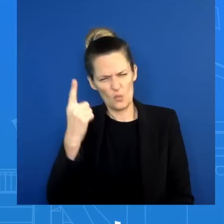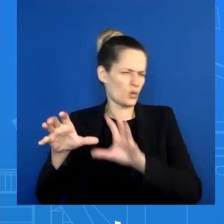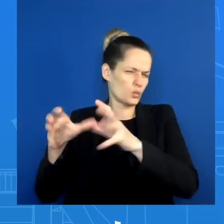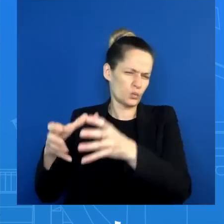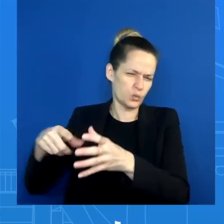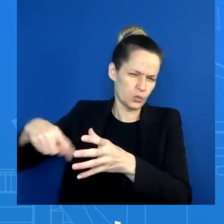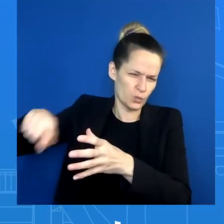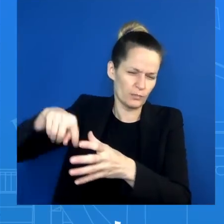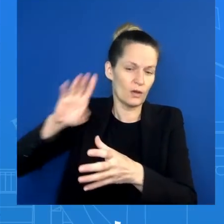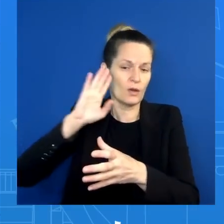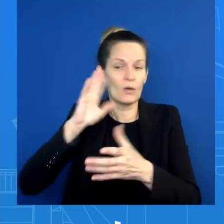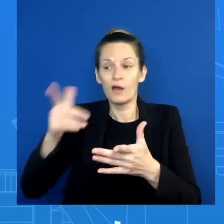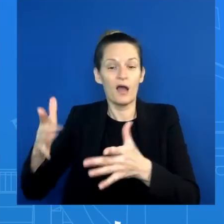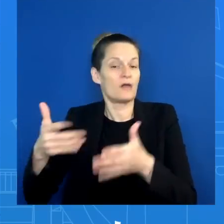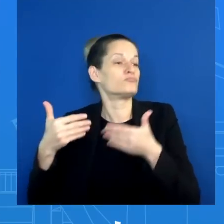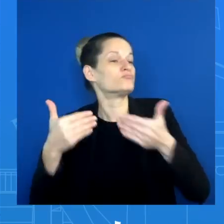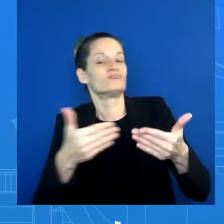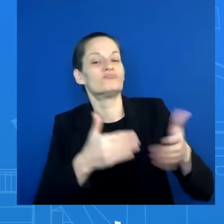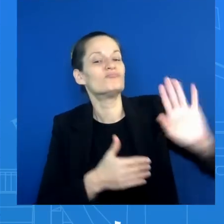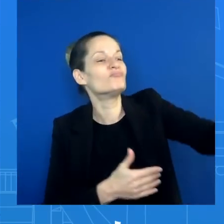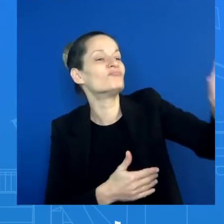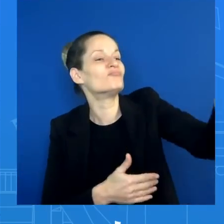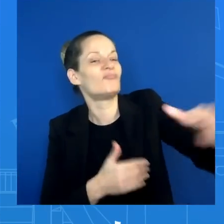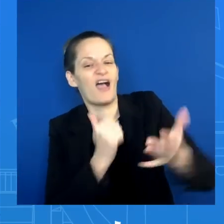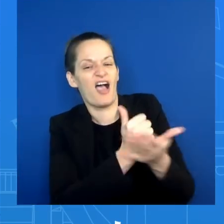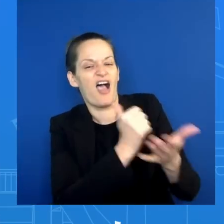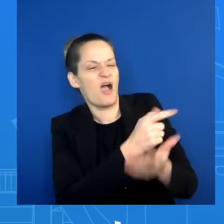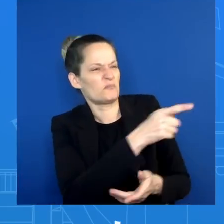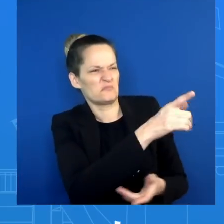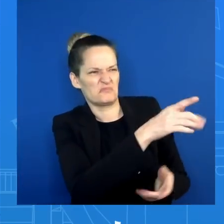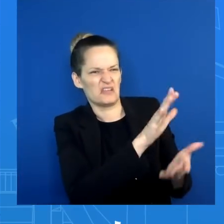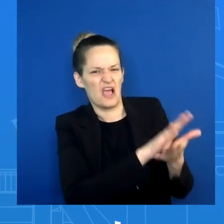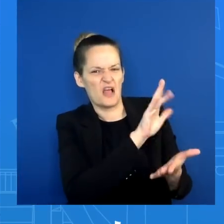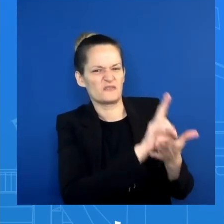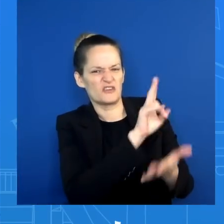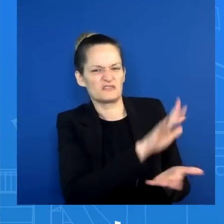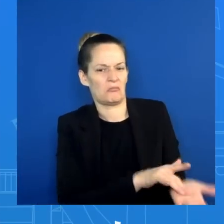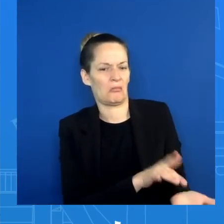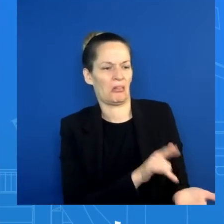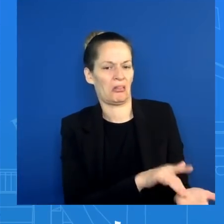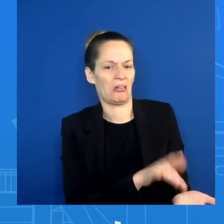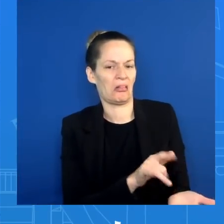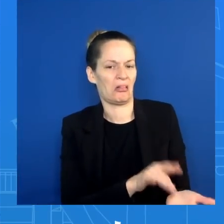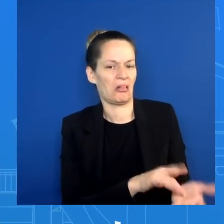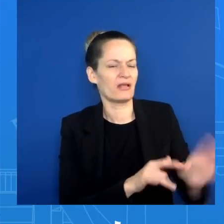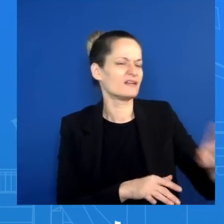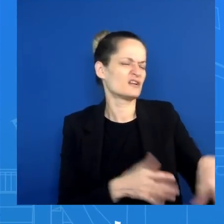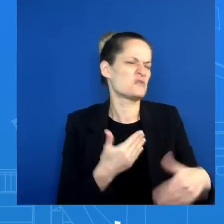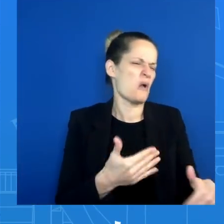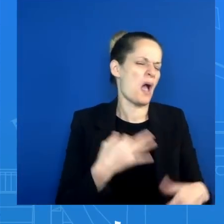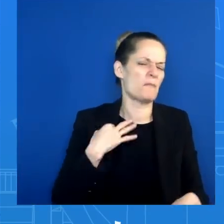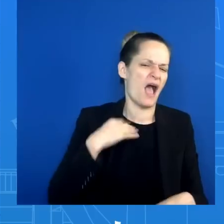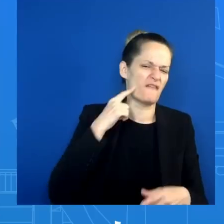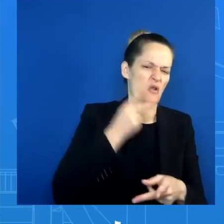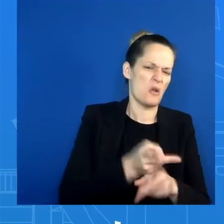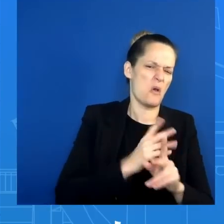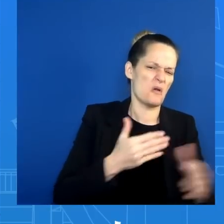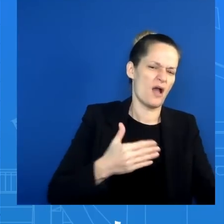on which schools will better deliver. So these are steps that he has taken. We will monitor, we will crack down on anybody